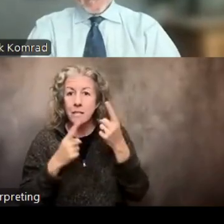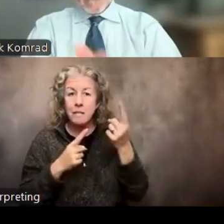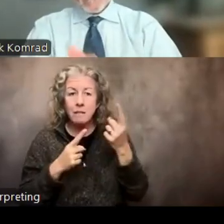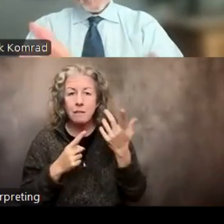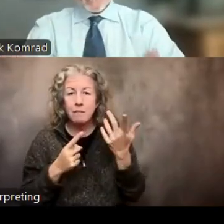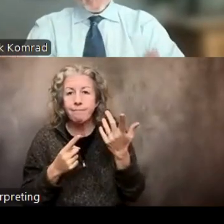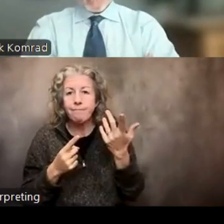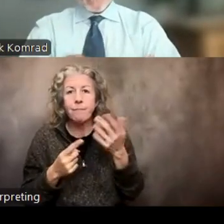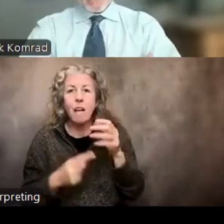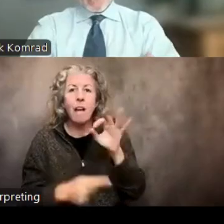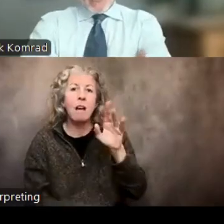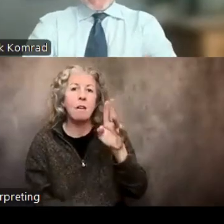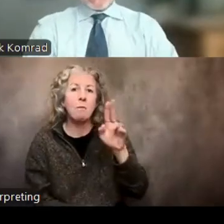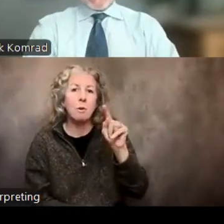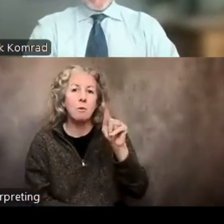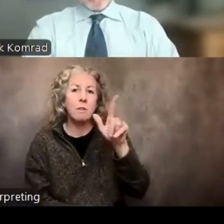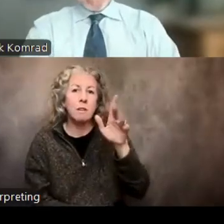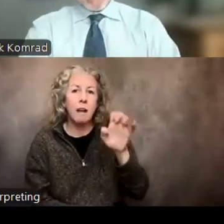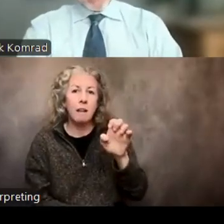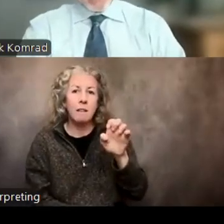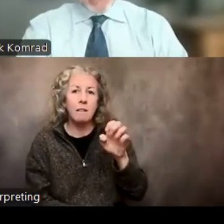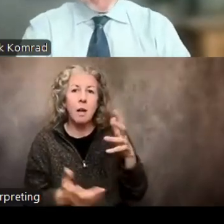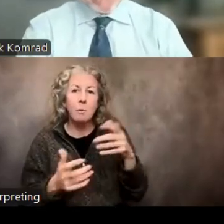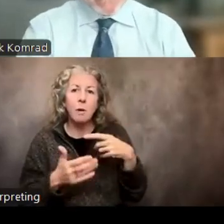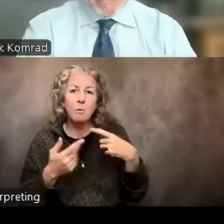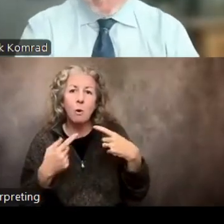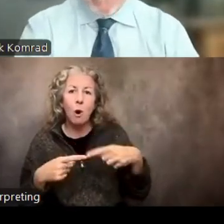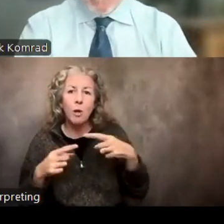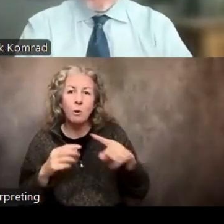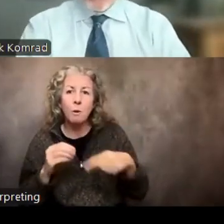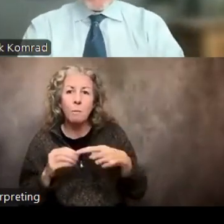And I just want to argue about the whole idea of whether